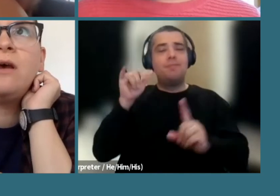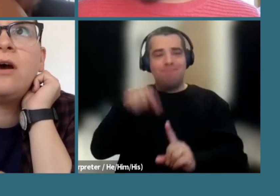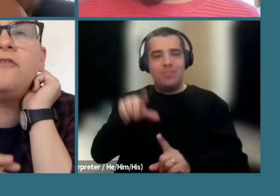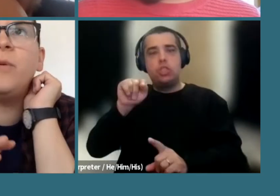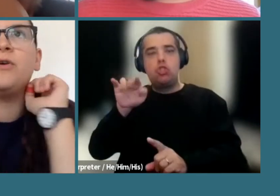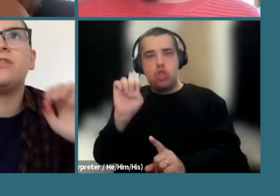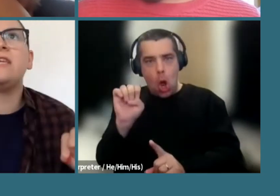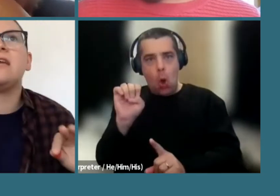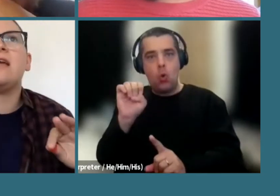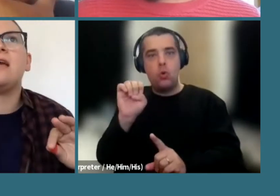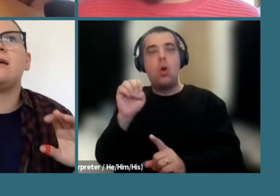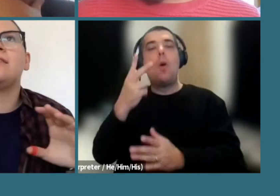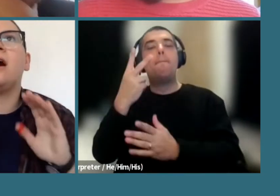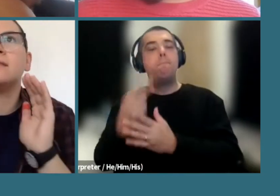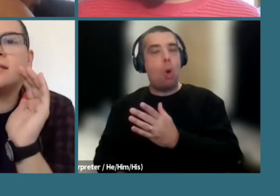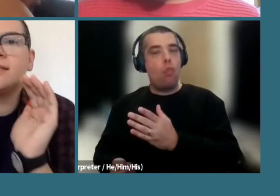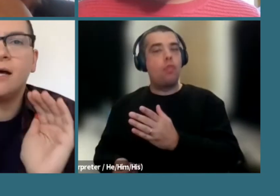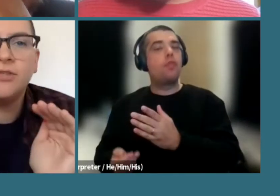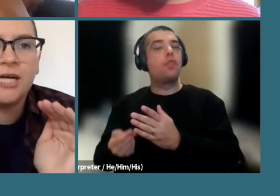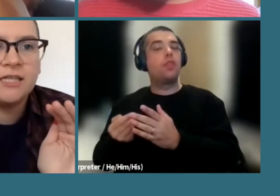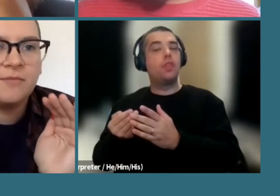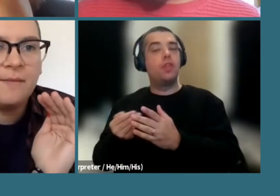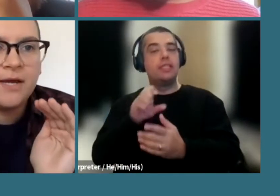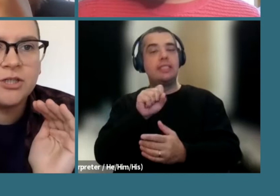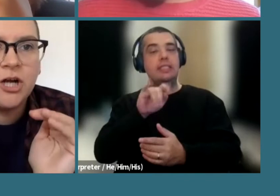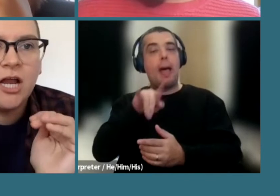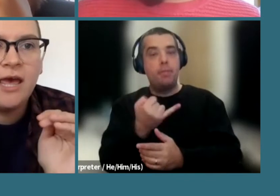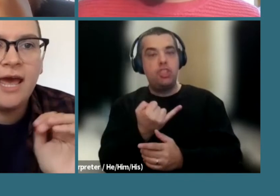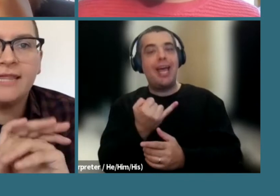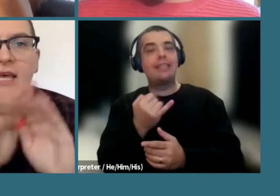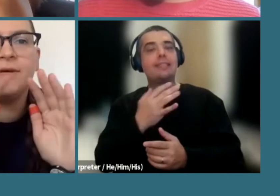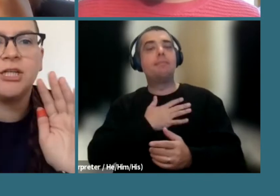of both the subject of my picture and the image